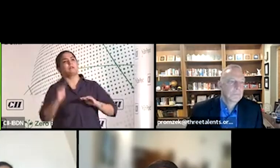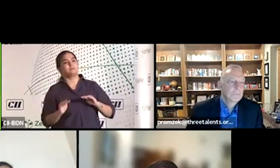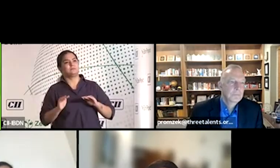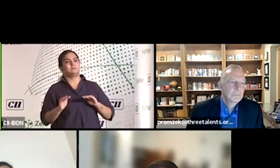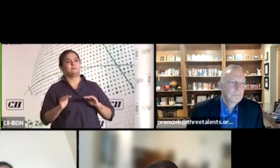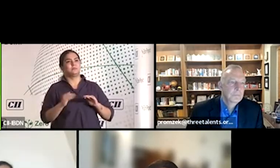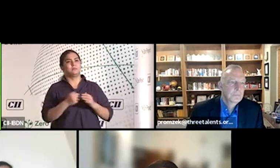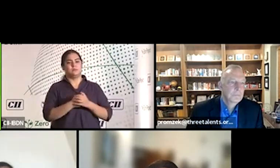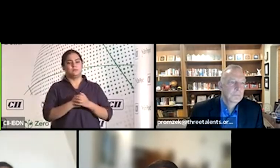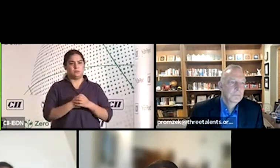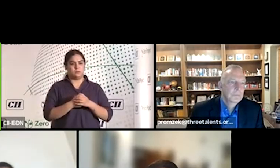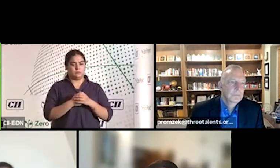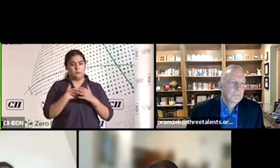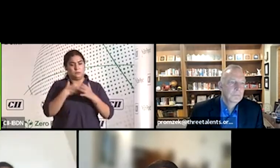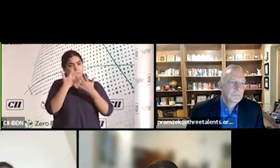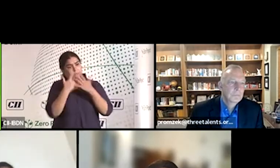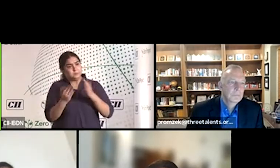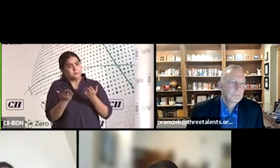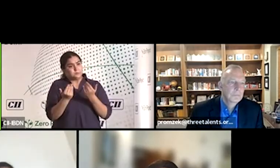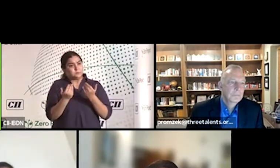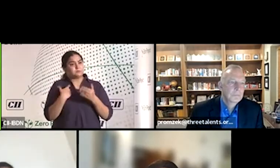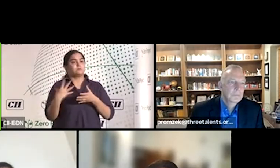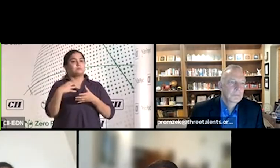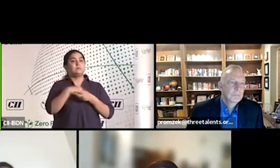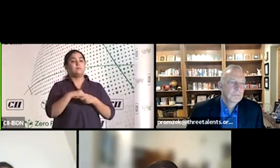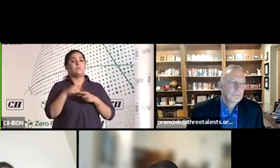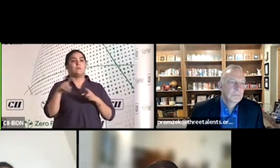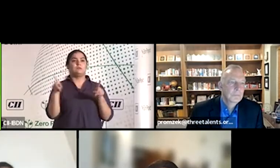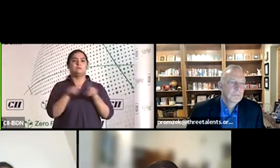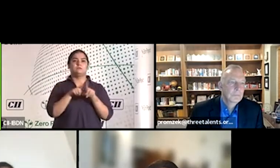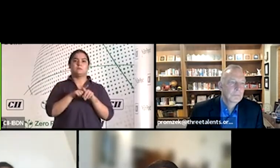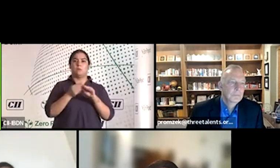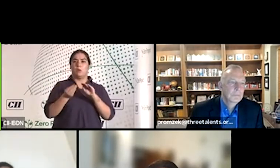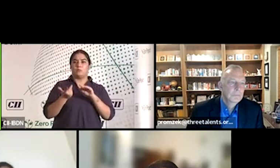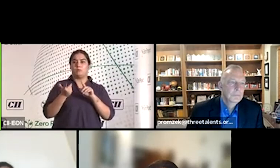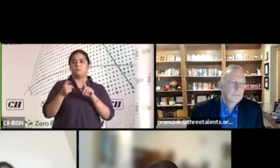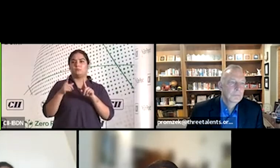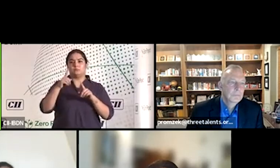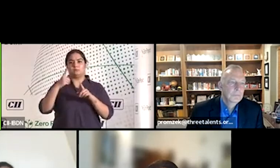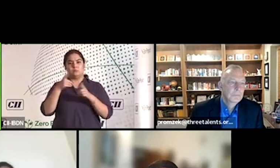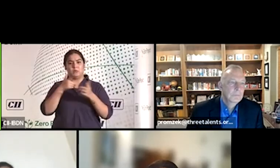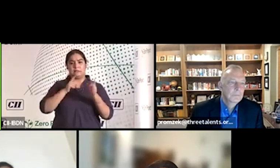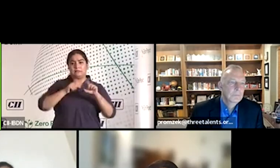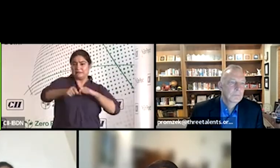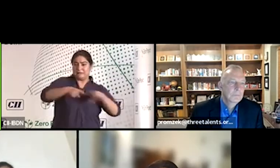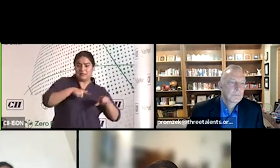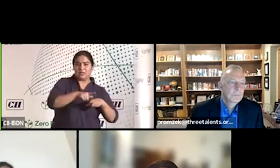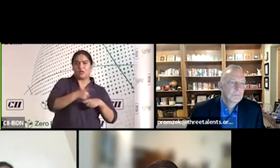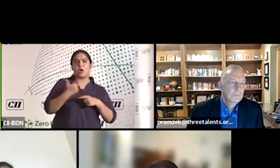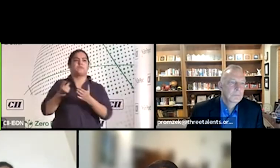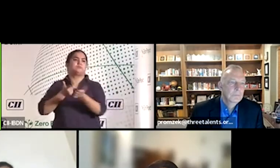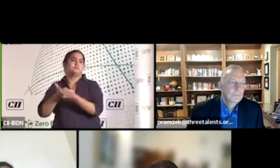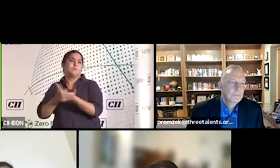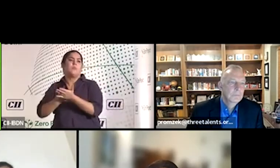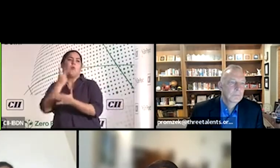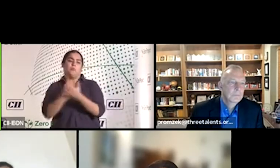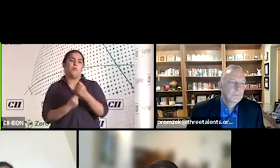a available in urban parts and semi urban parts, the NGOs.